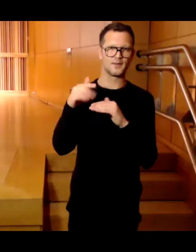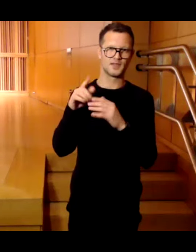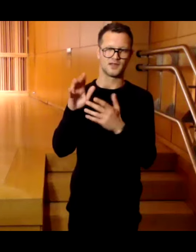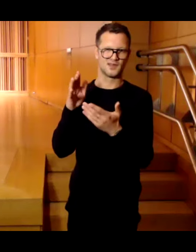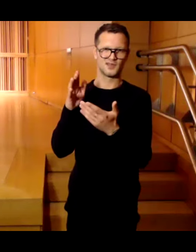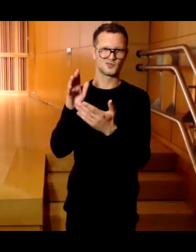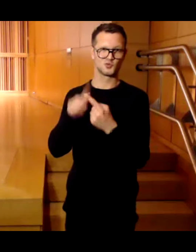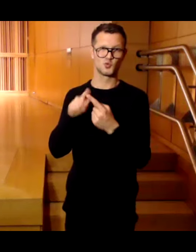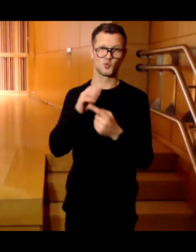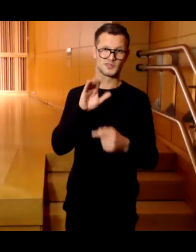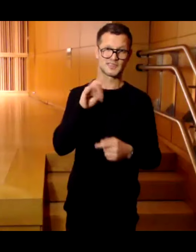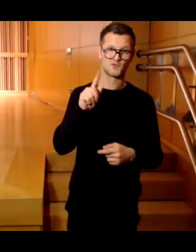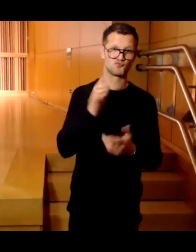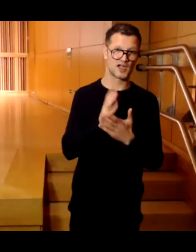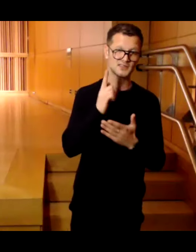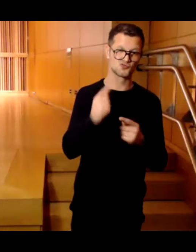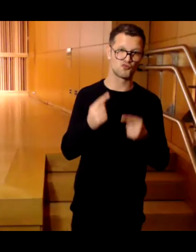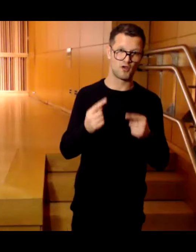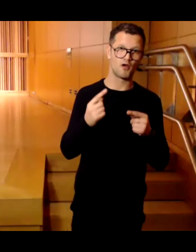The spirit of which might be expressed by just four words.